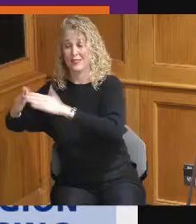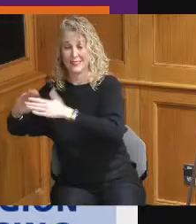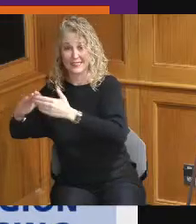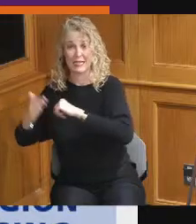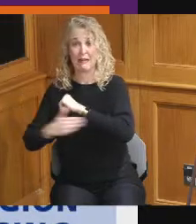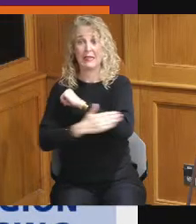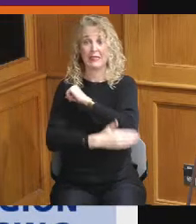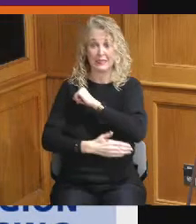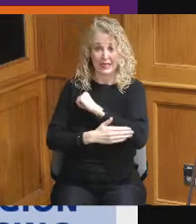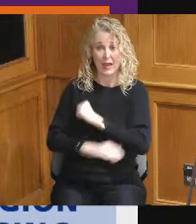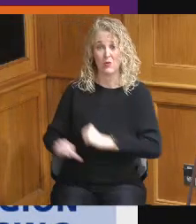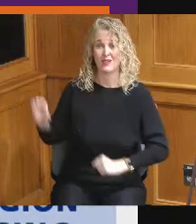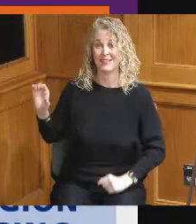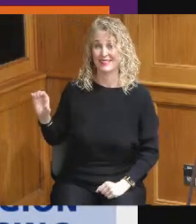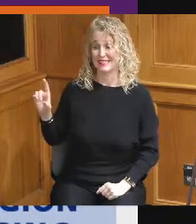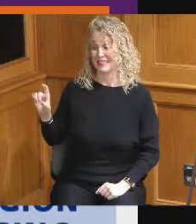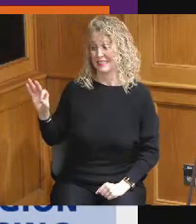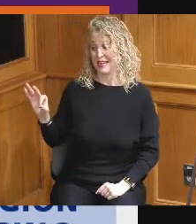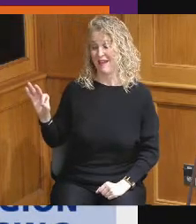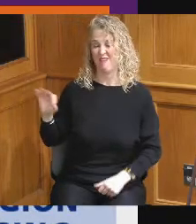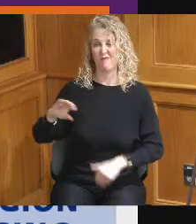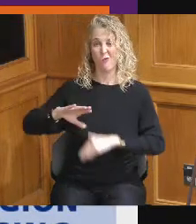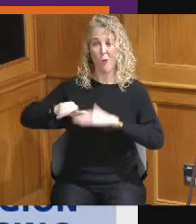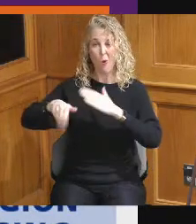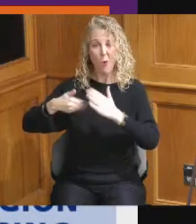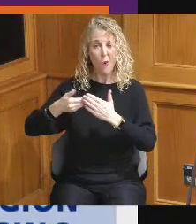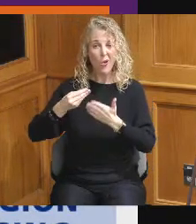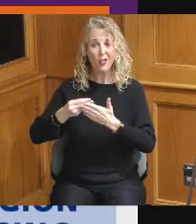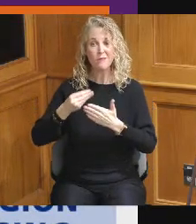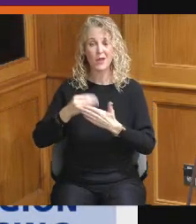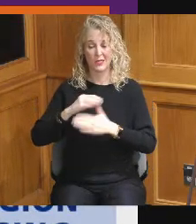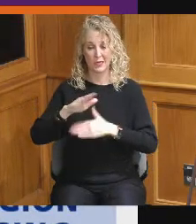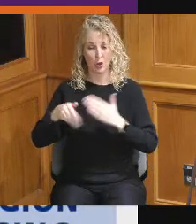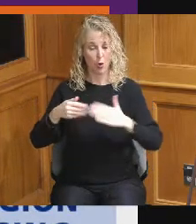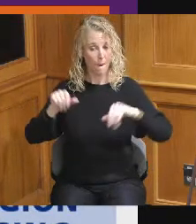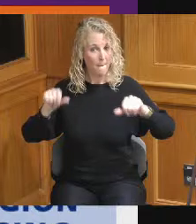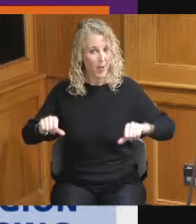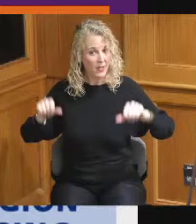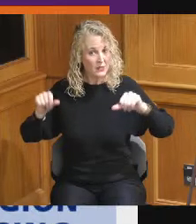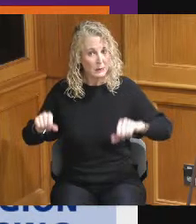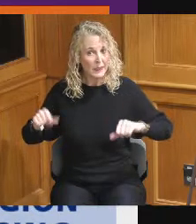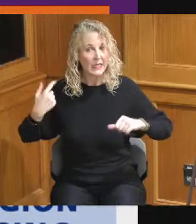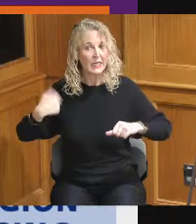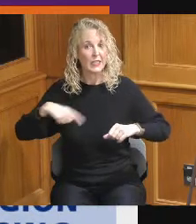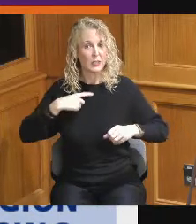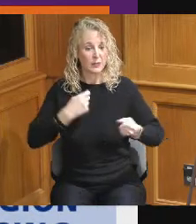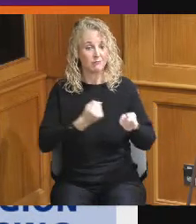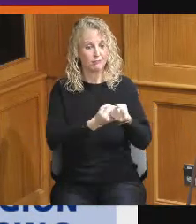essentially we're maximizing the possibilities for people applying for competitive dollars and we're